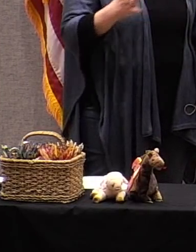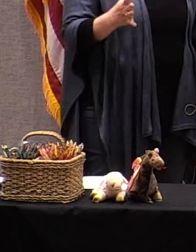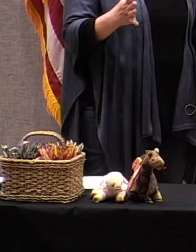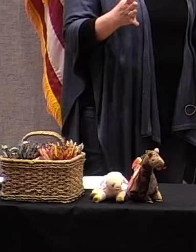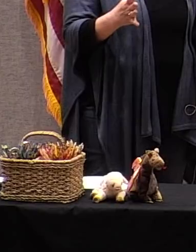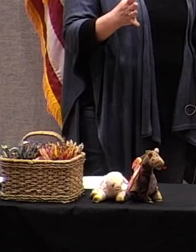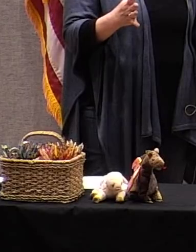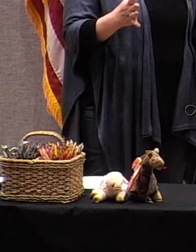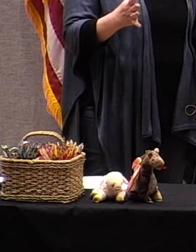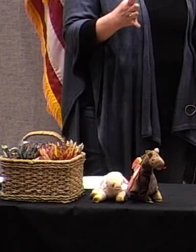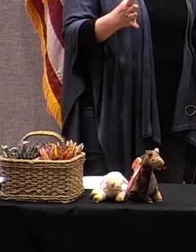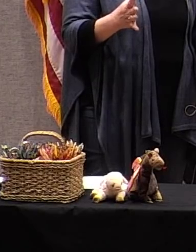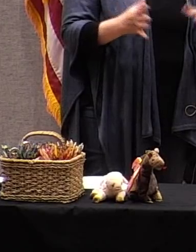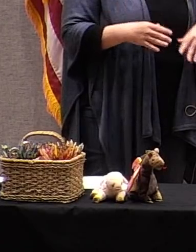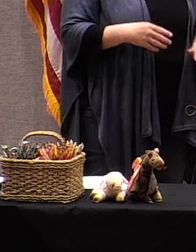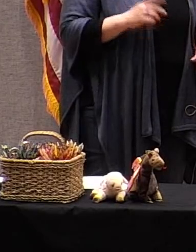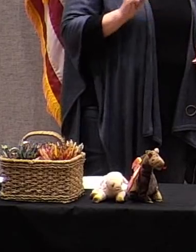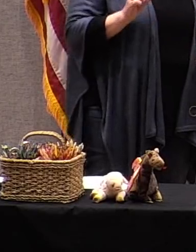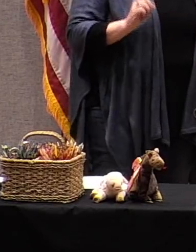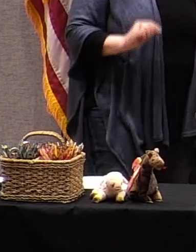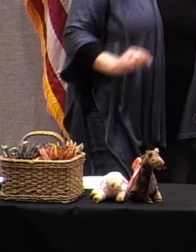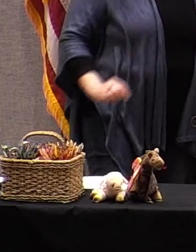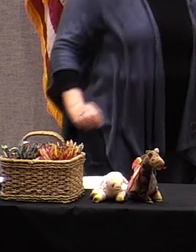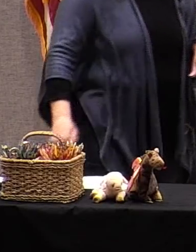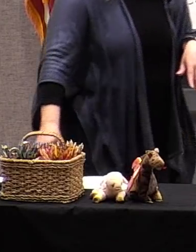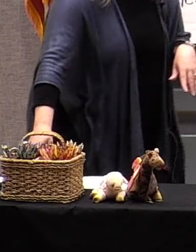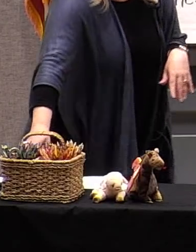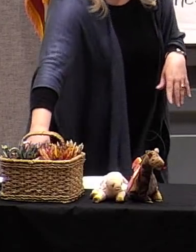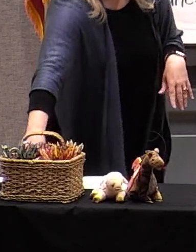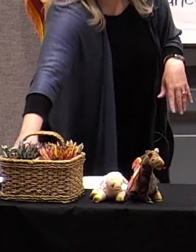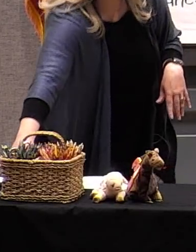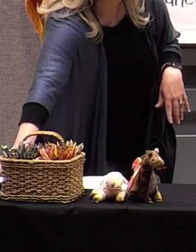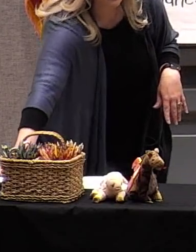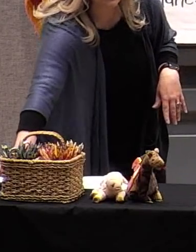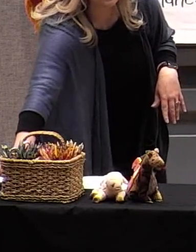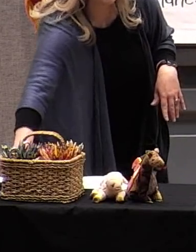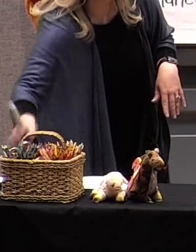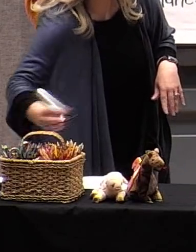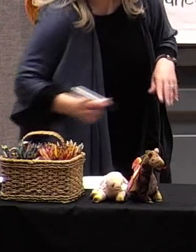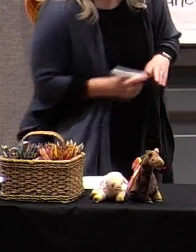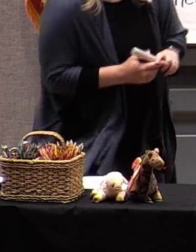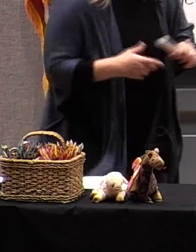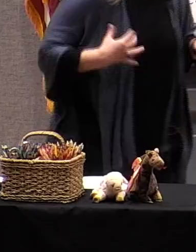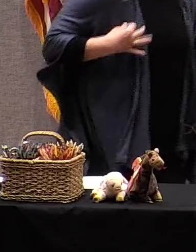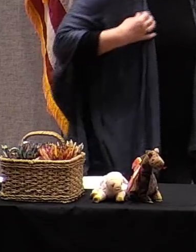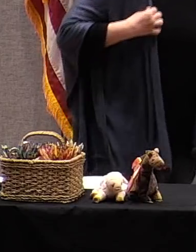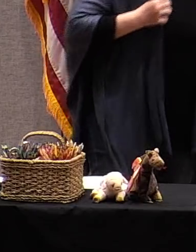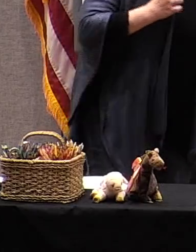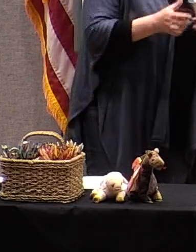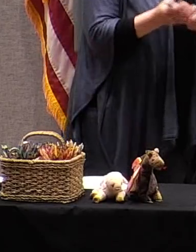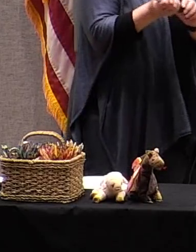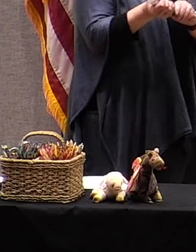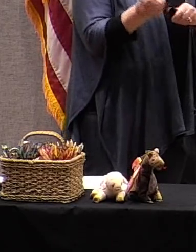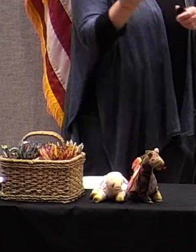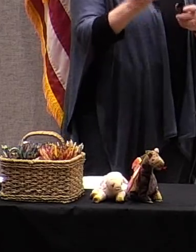you can make your kindness tree grow. It's a special kind of tree. The more acts of kindness you see, the bigger your tree grows.